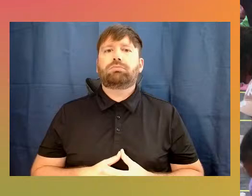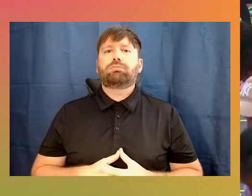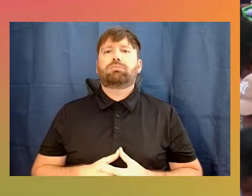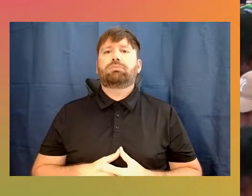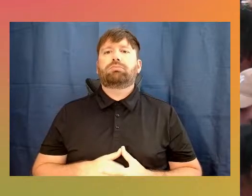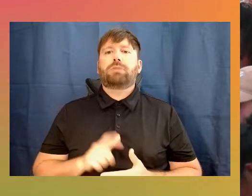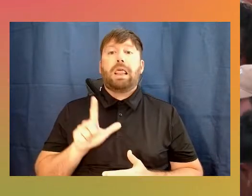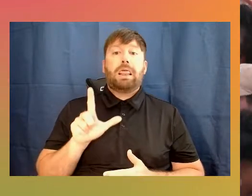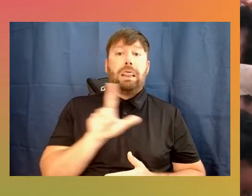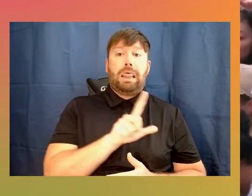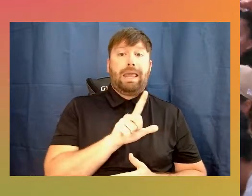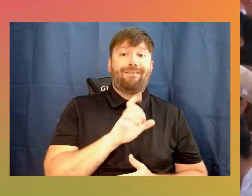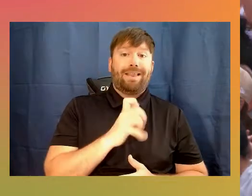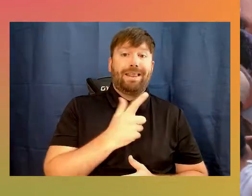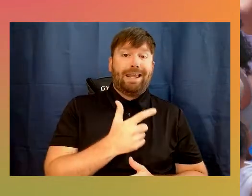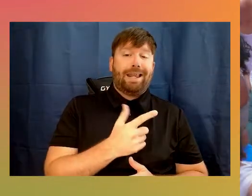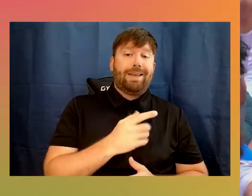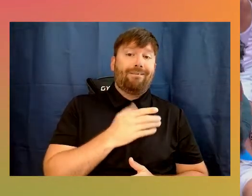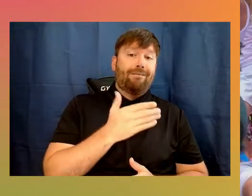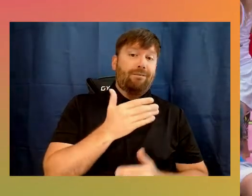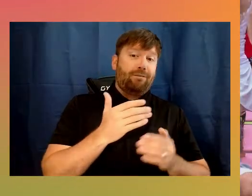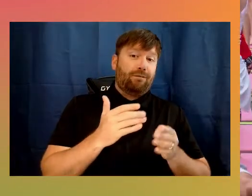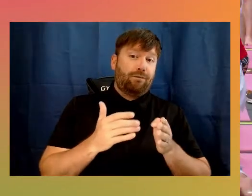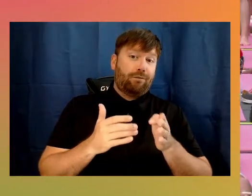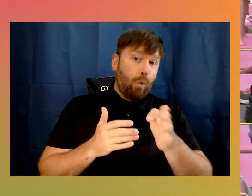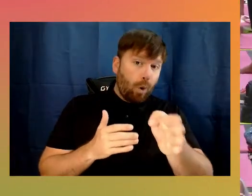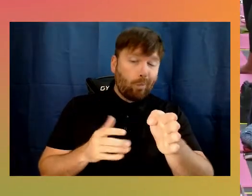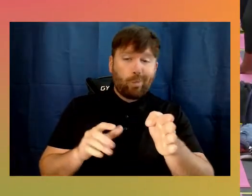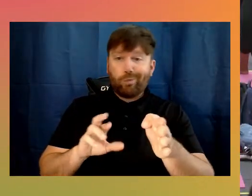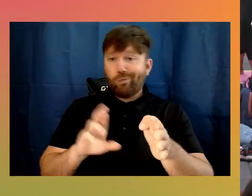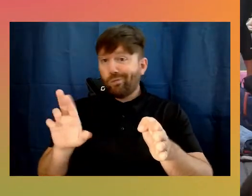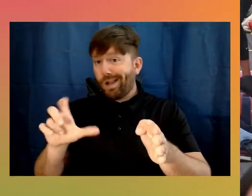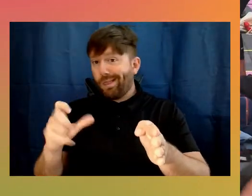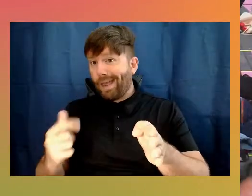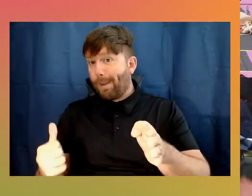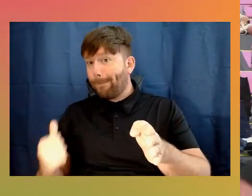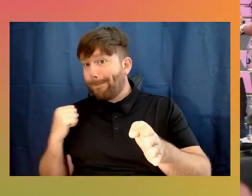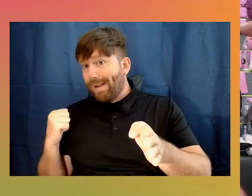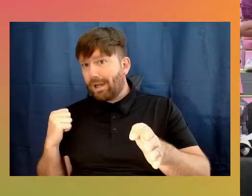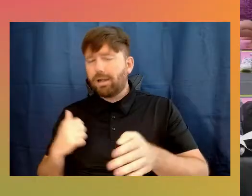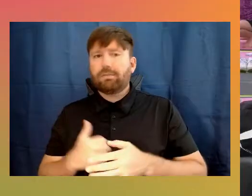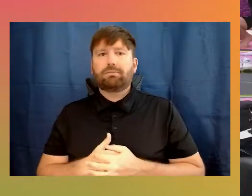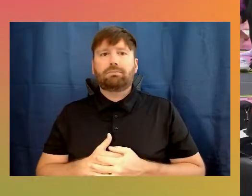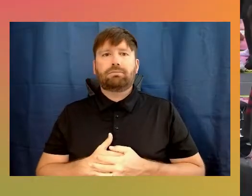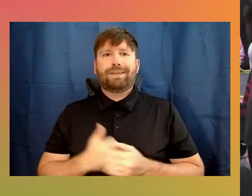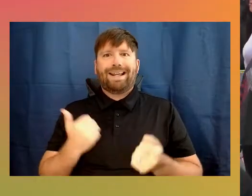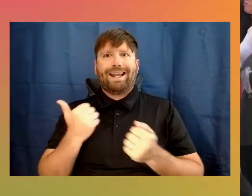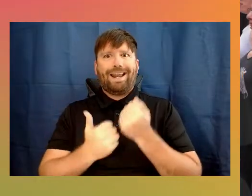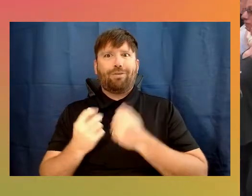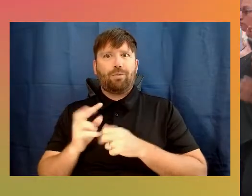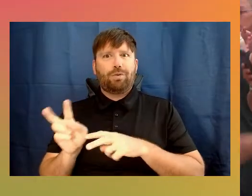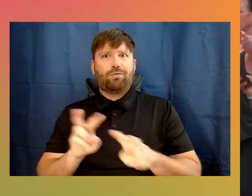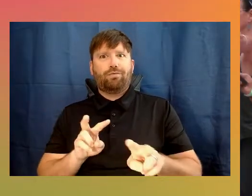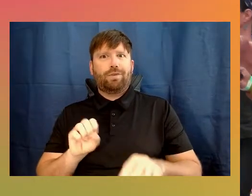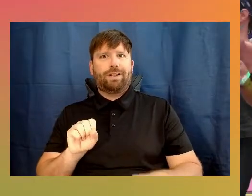YOU'RE CYCLING, OPEN THE ARM. SO RIGHT ARM COMES UP TOWARDS THE SKY, LEFT ARM COMES FORWARD. AS YOU OPEN UP THE LEGS, FINDING WARRIOR TWO. SO YOUR LEFT LEG IS FORWARD,